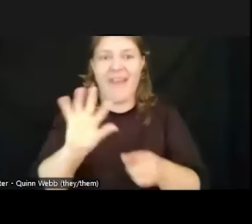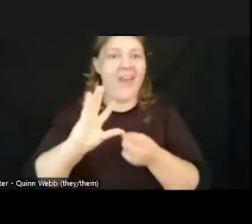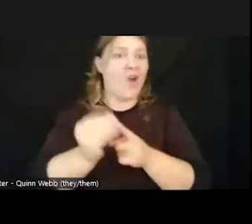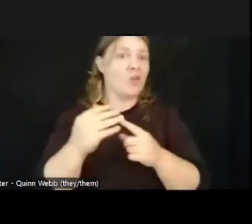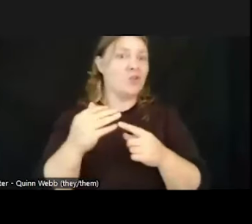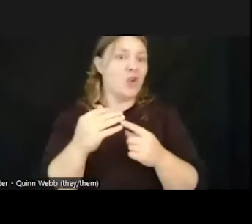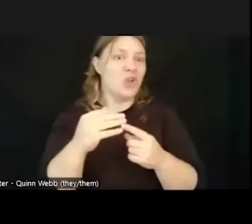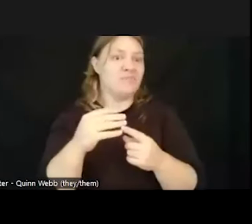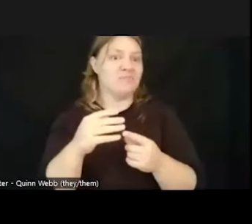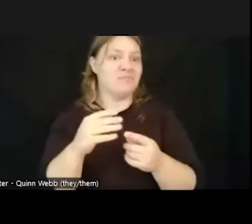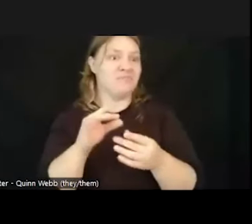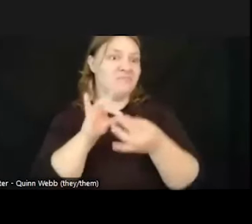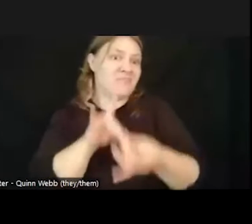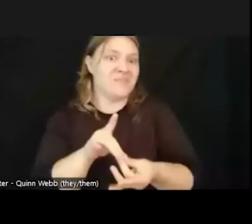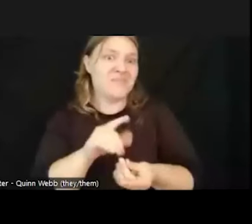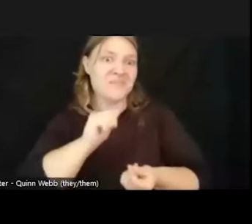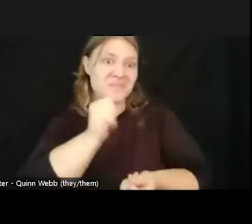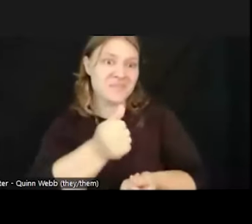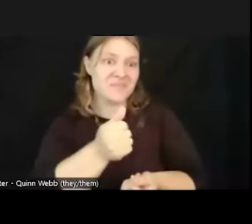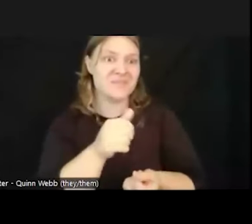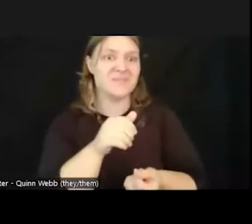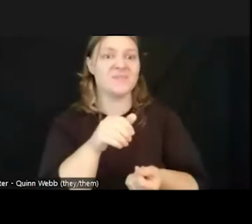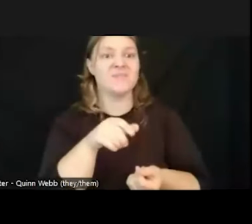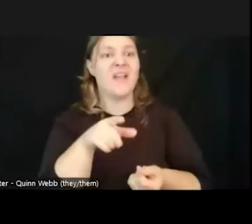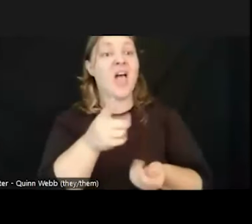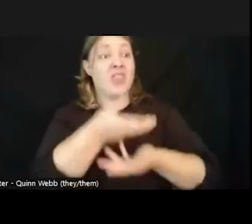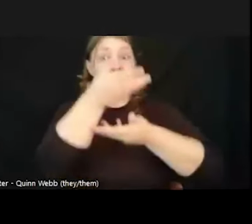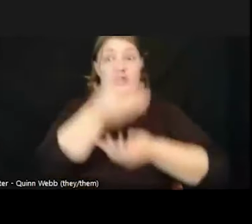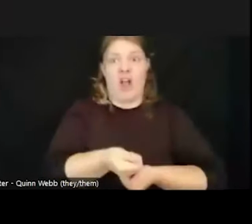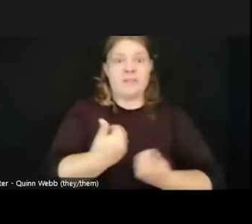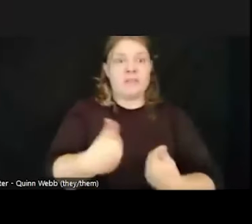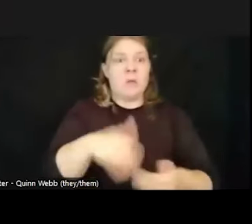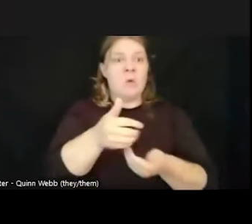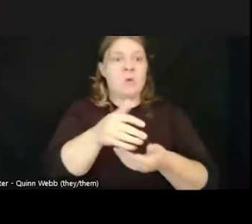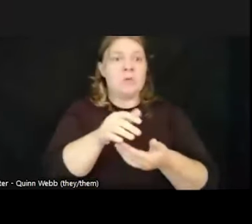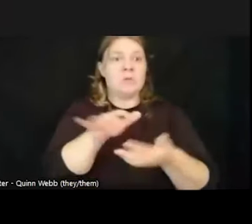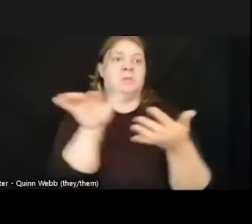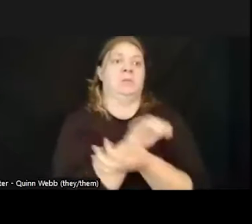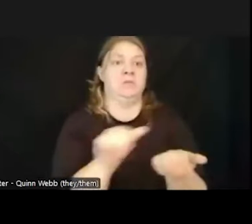system has been eroded by medical atrocities such as the tens of thousands of Latina women